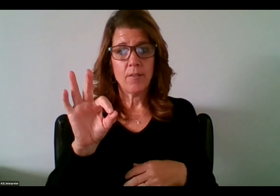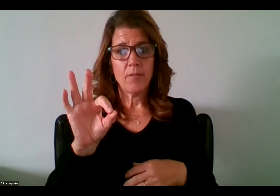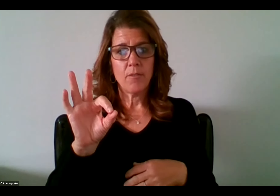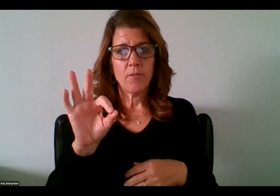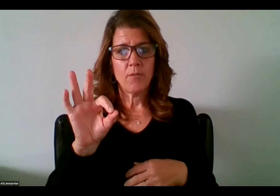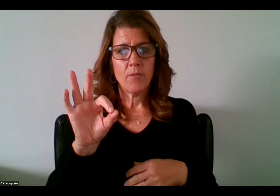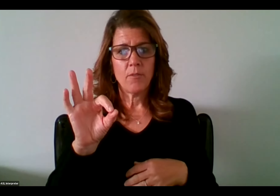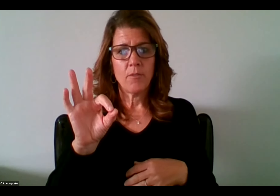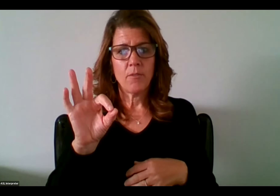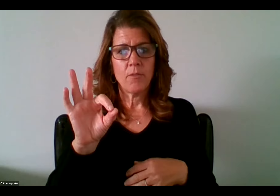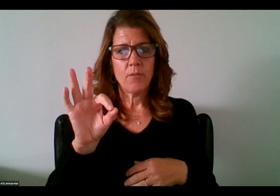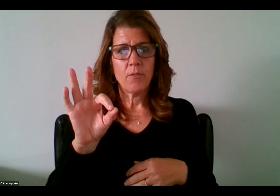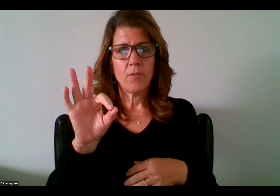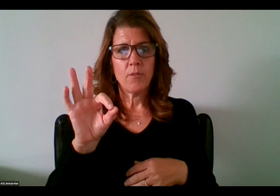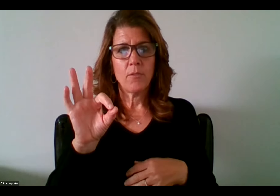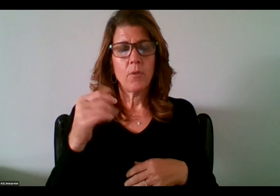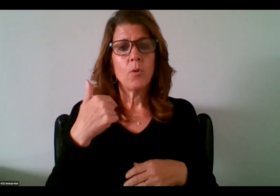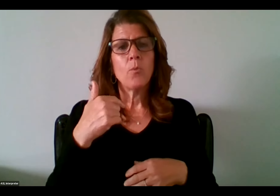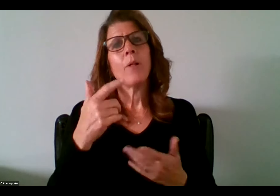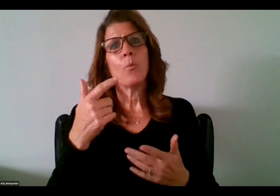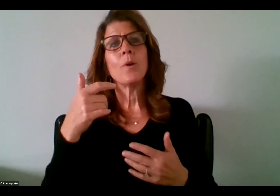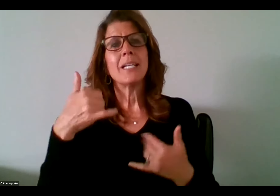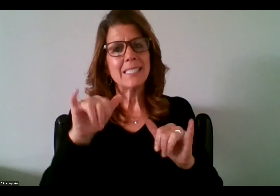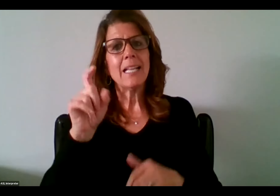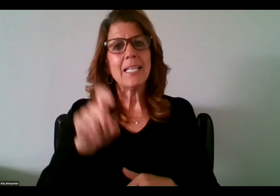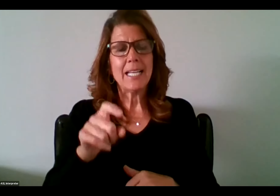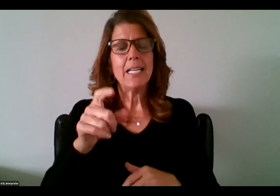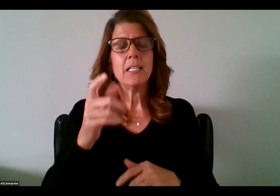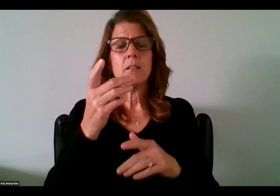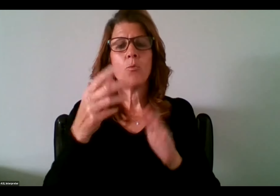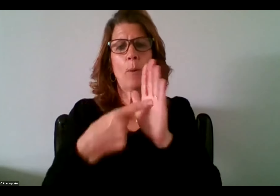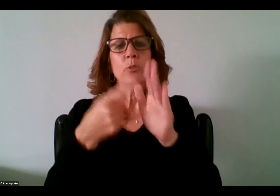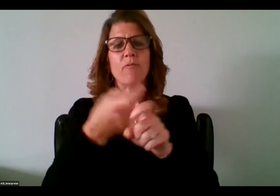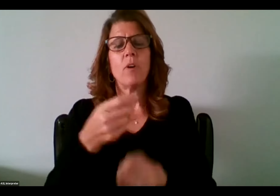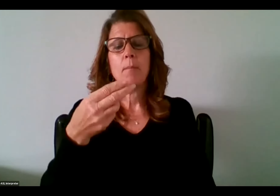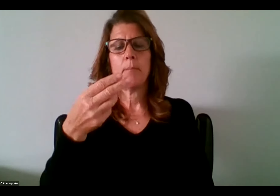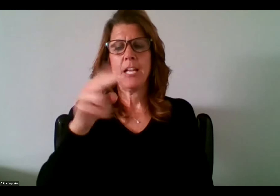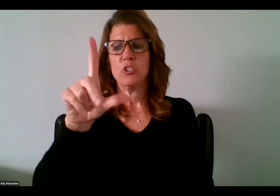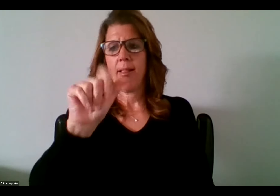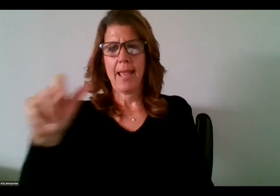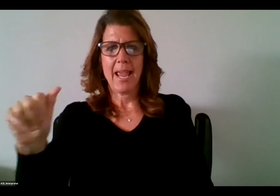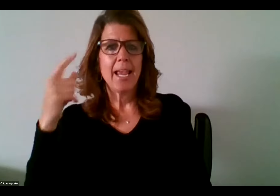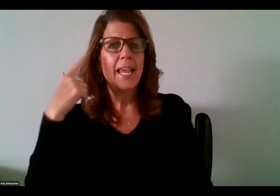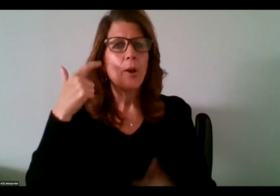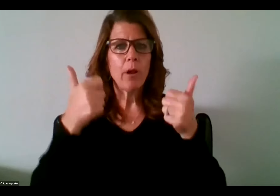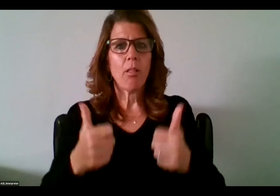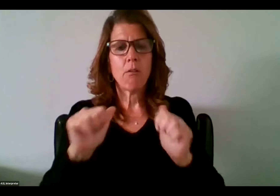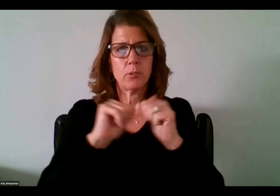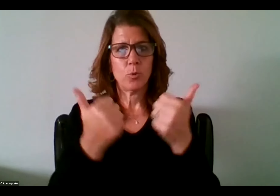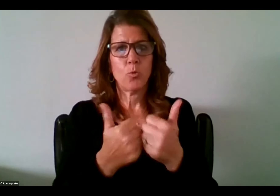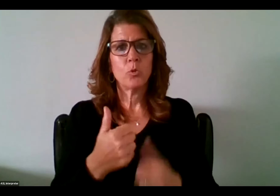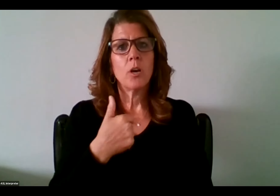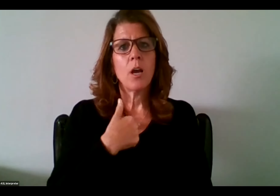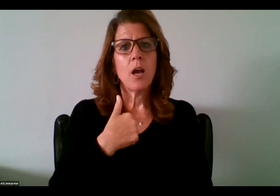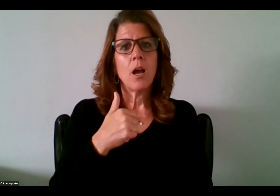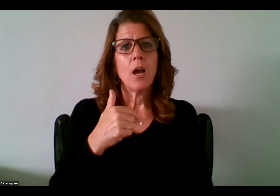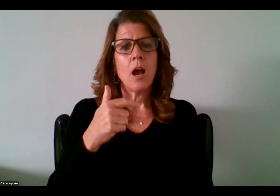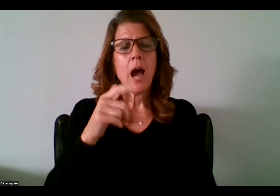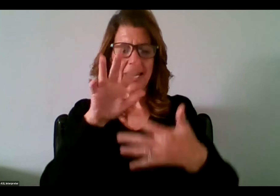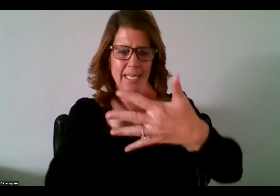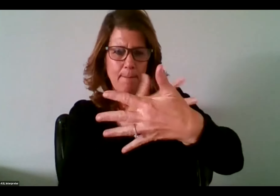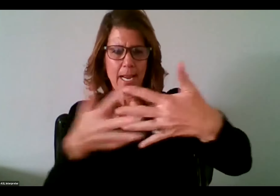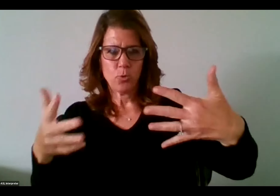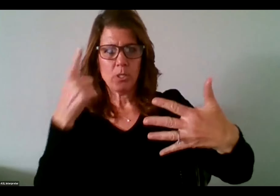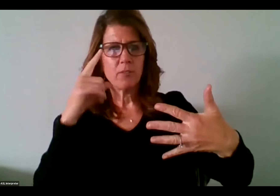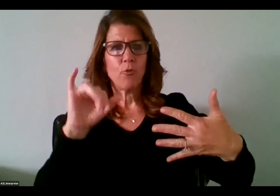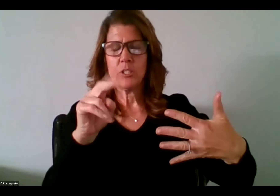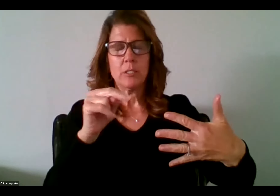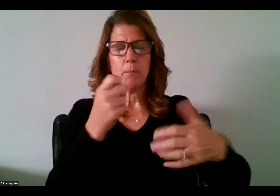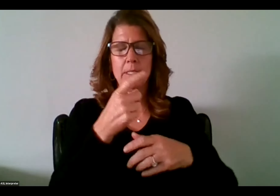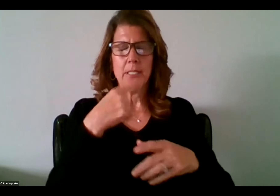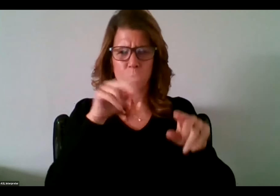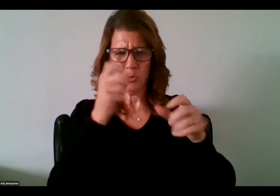I did kind matrix for Justin because it was driving me nuts to see how many people we